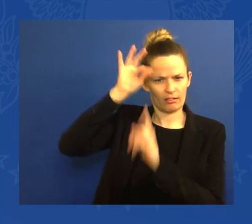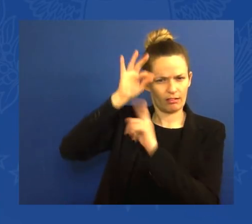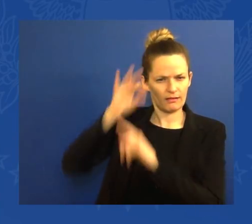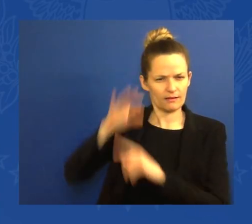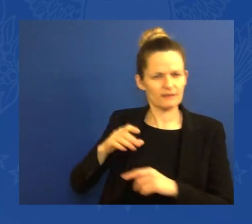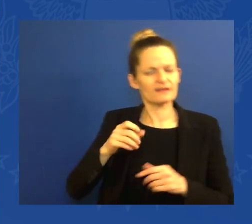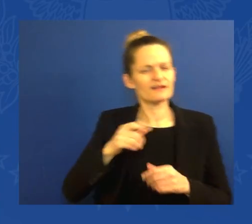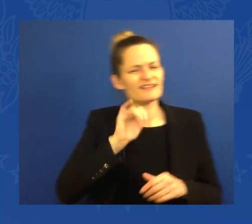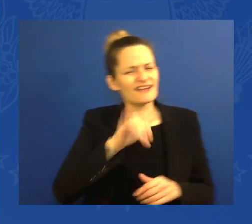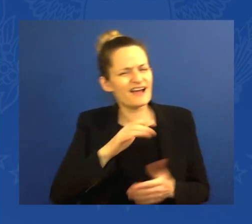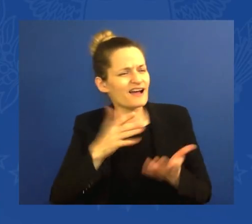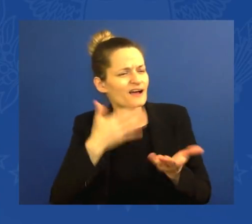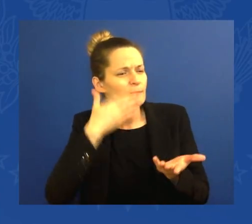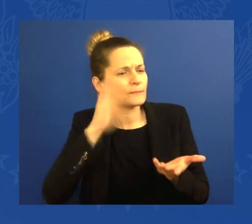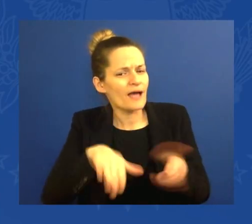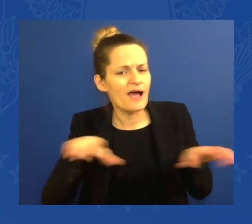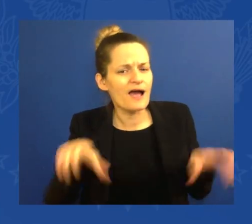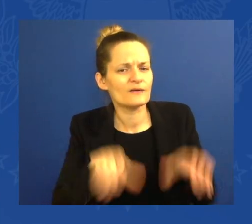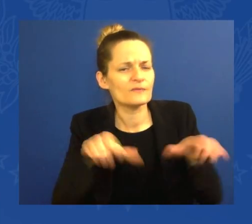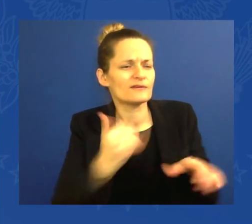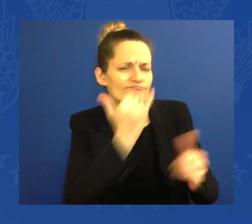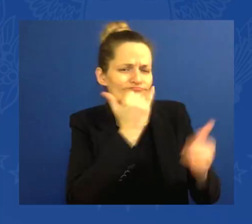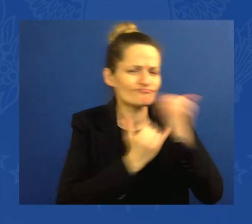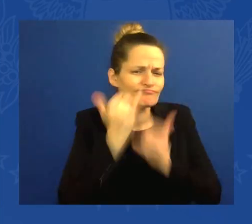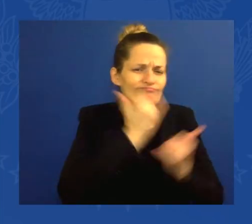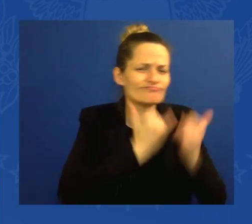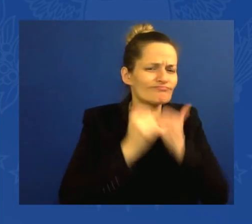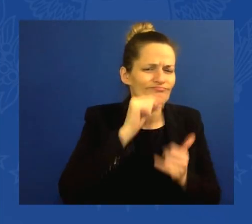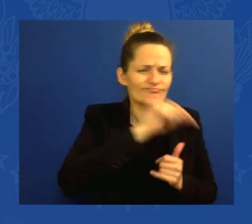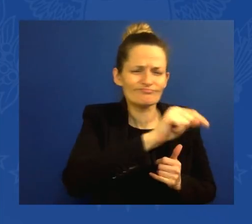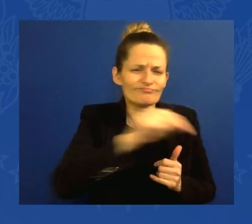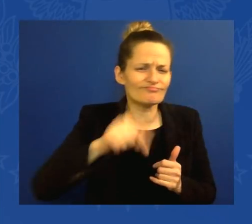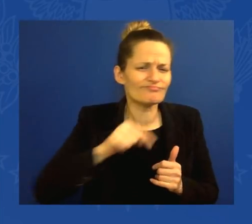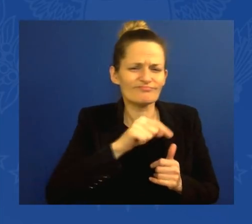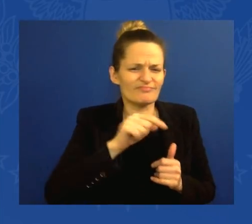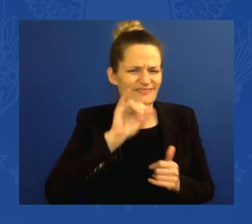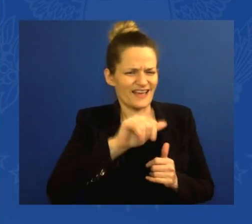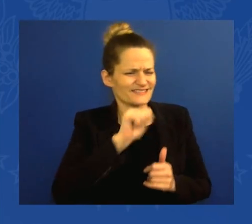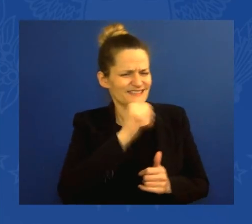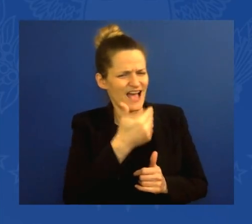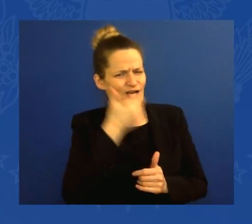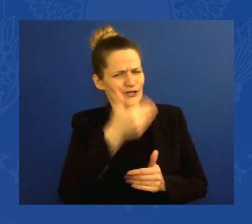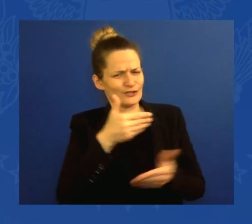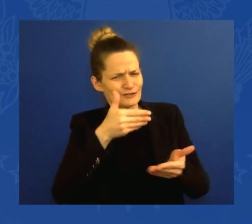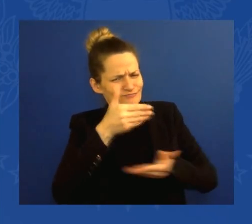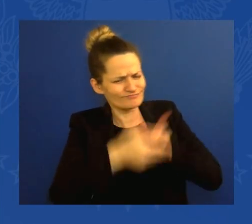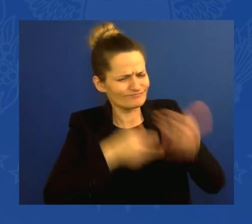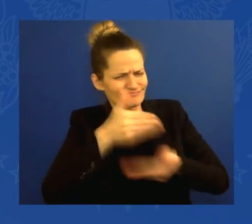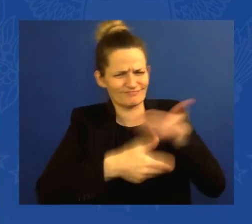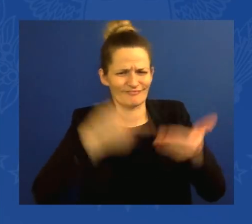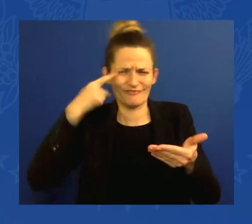Employers, it puts you on the right side of the workers. As Gretchen said, it puts you on the right side of history.